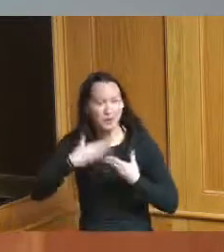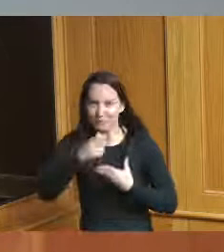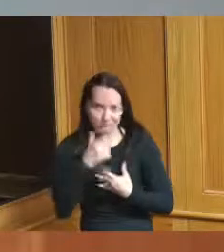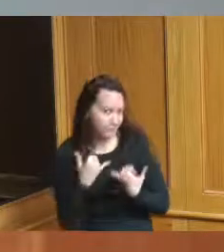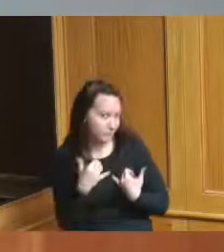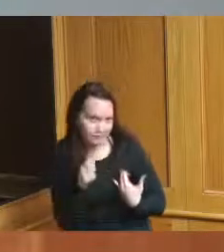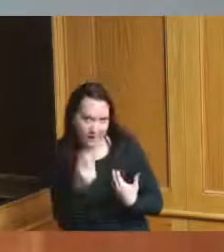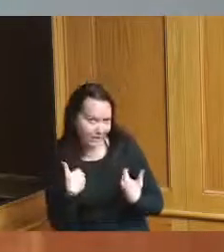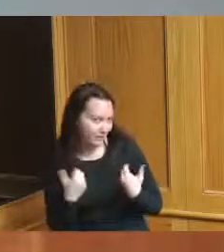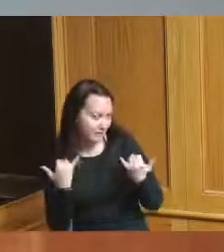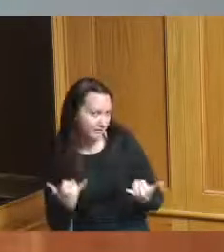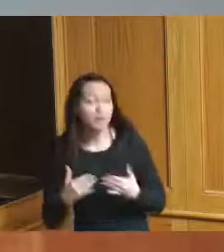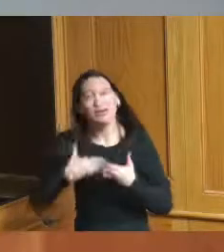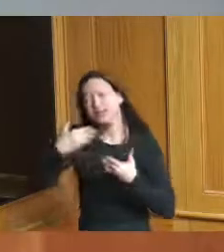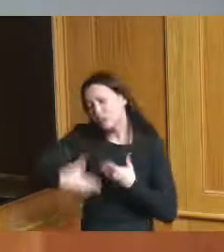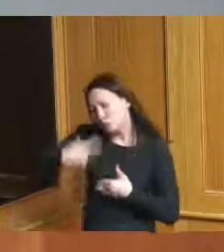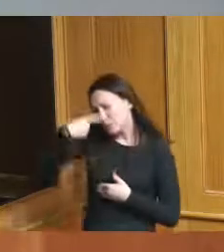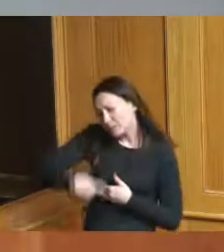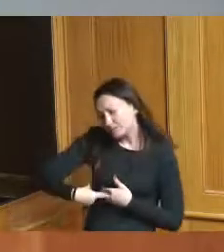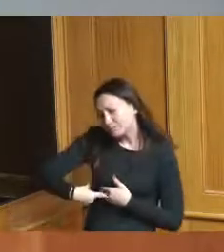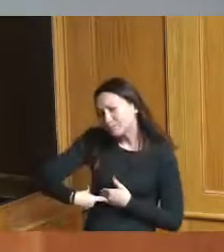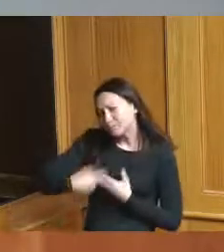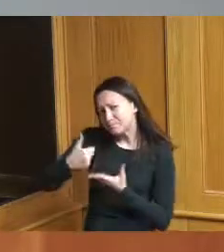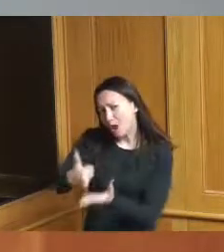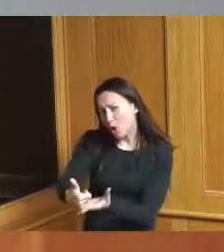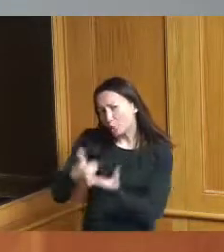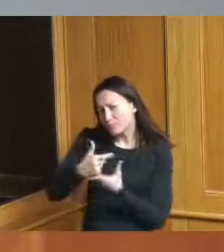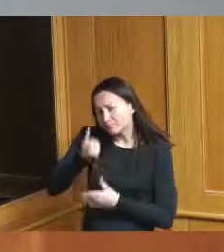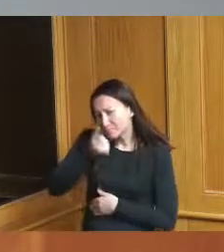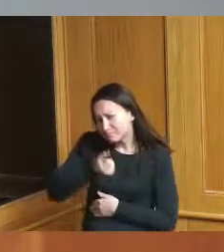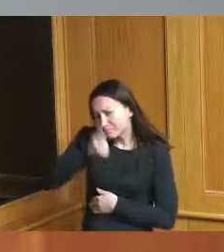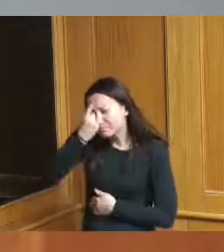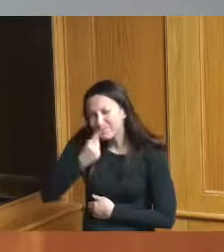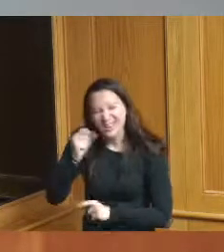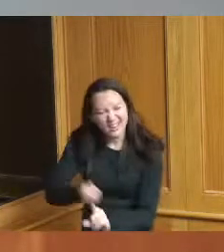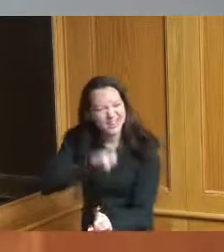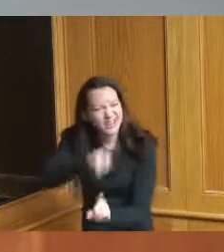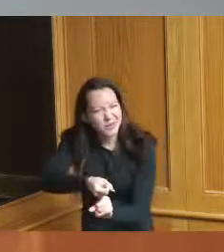but next time you come could you help us understand what the impact of the data